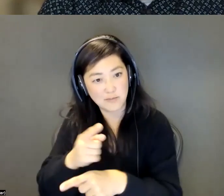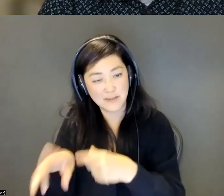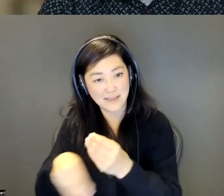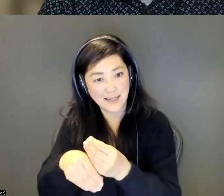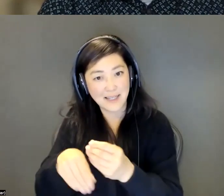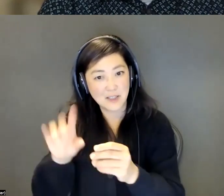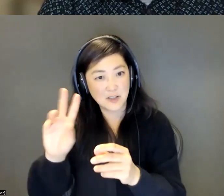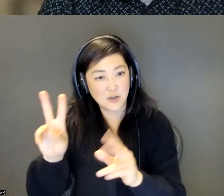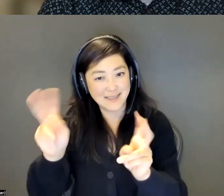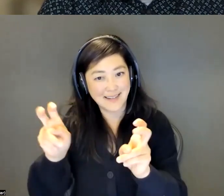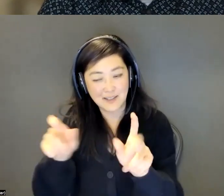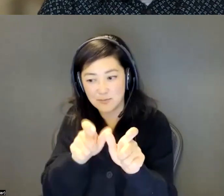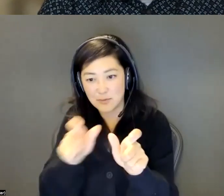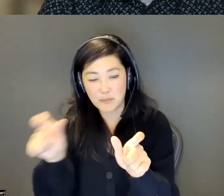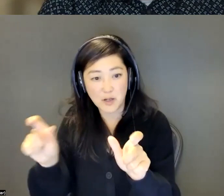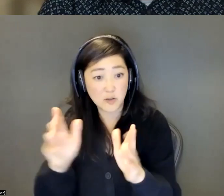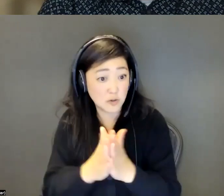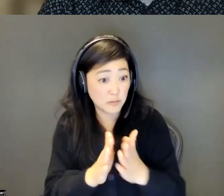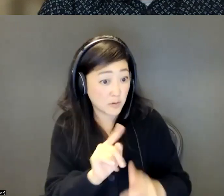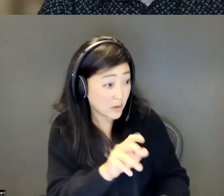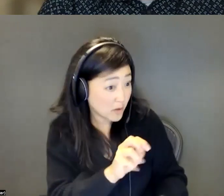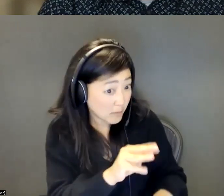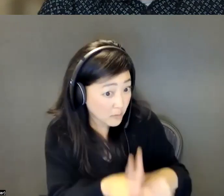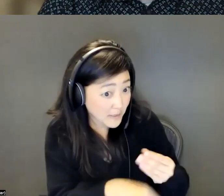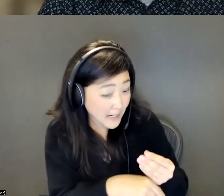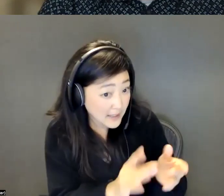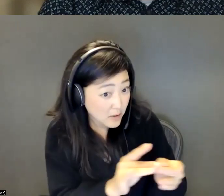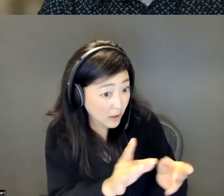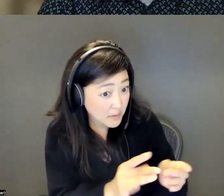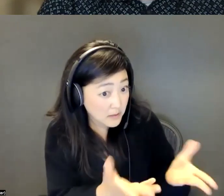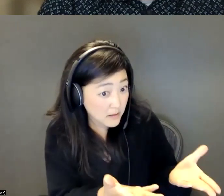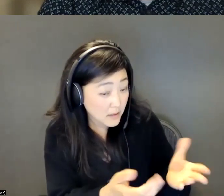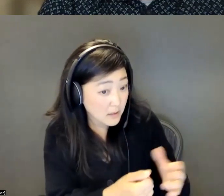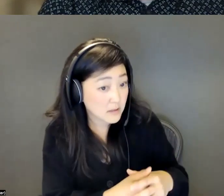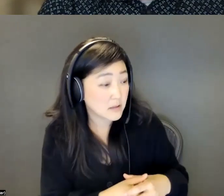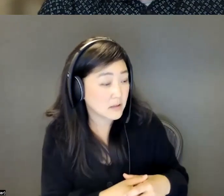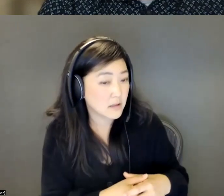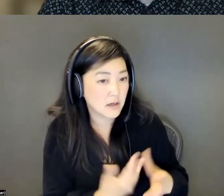Tim: Tom, you wanna weigh in on that one? Tom: Well, just to emphasise that it was